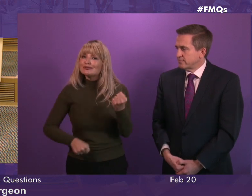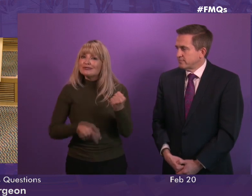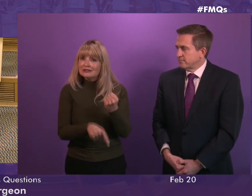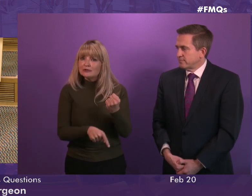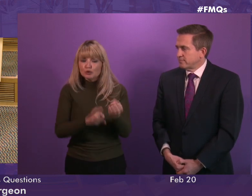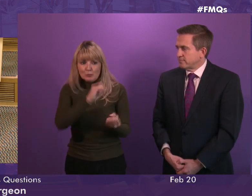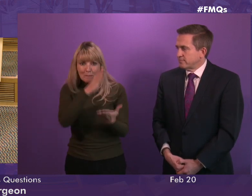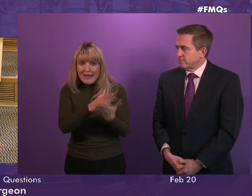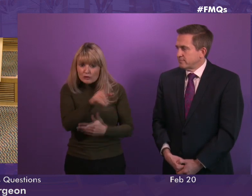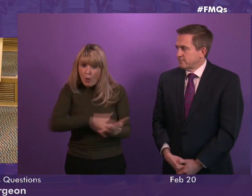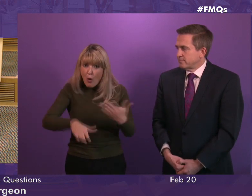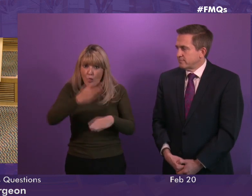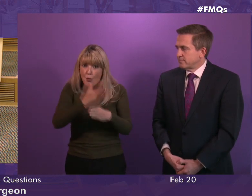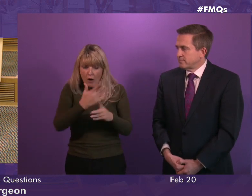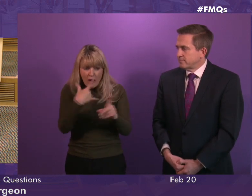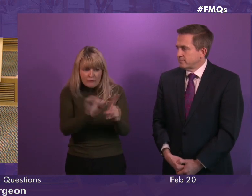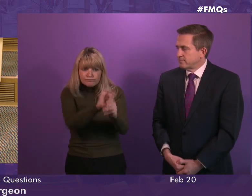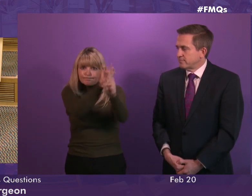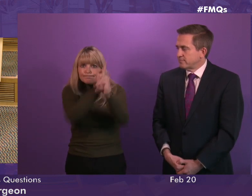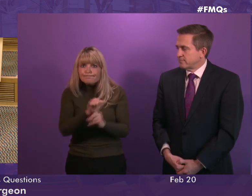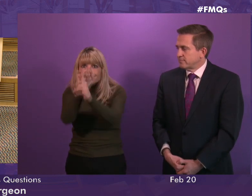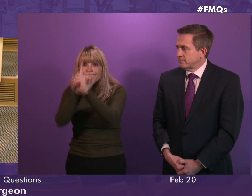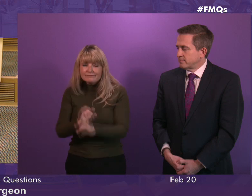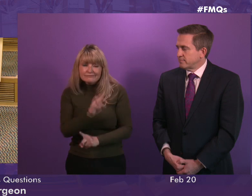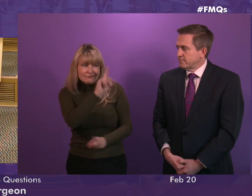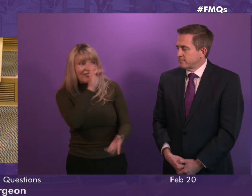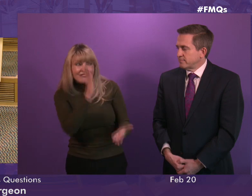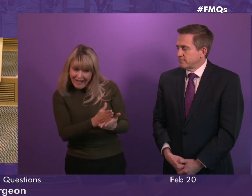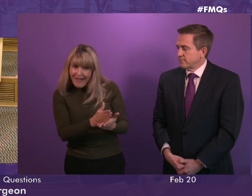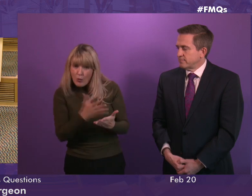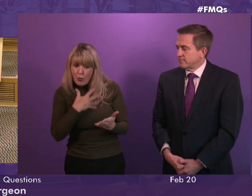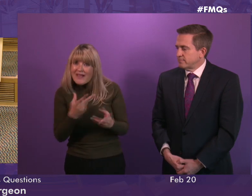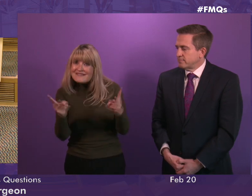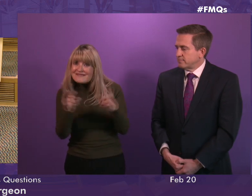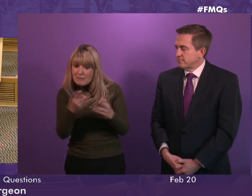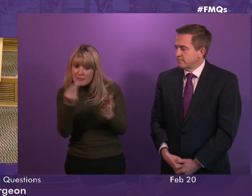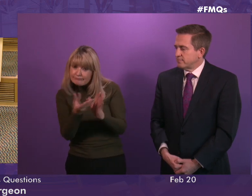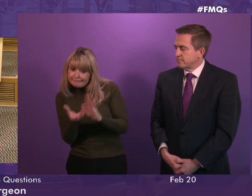upskilling the whole workforce. The fact is that we are doubling childcare provision and that we are seeing the employment